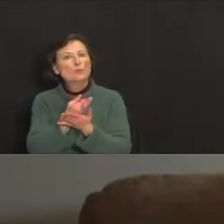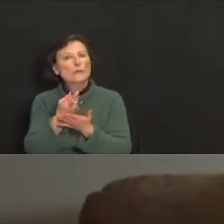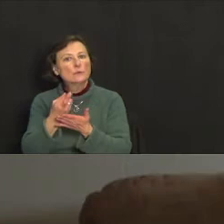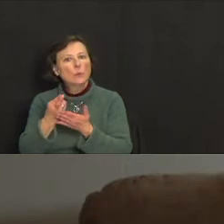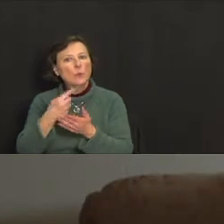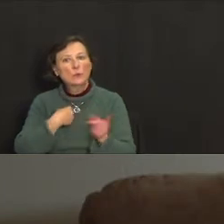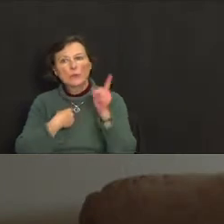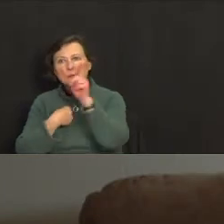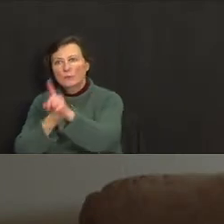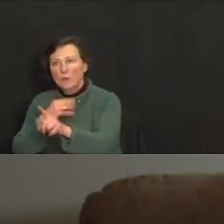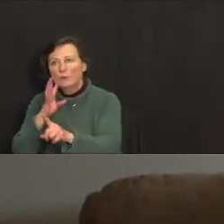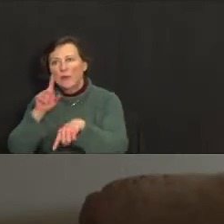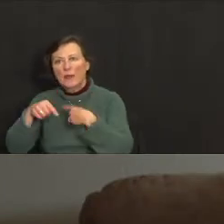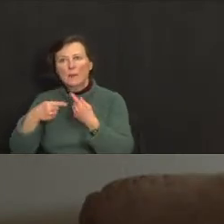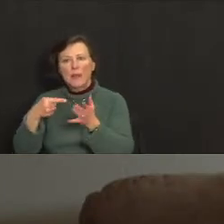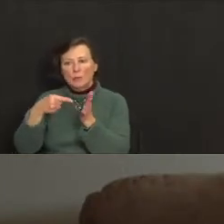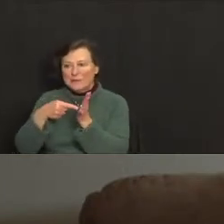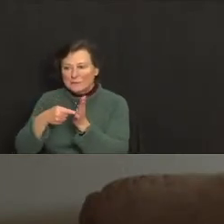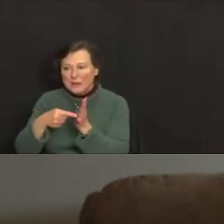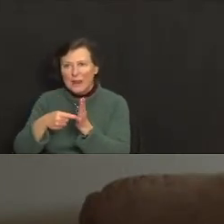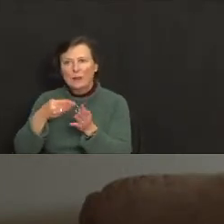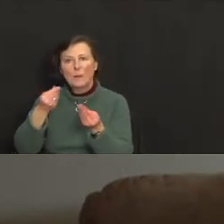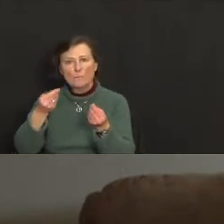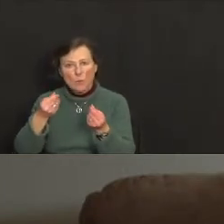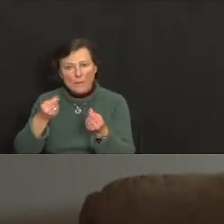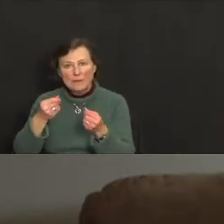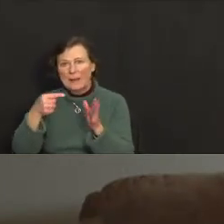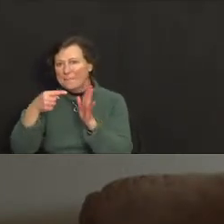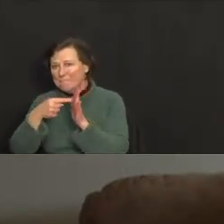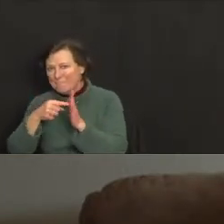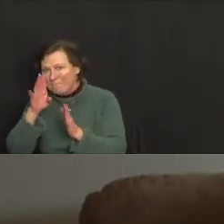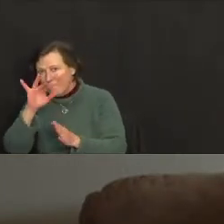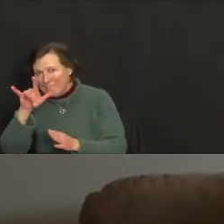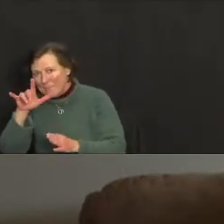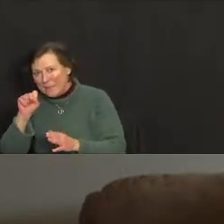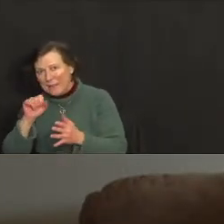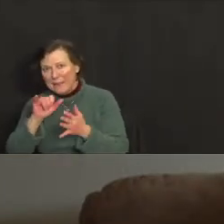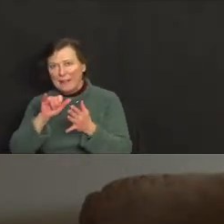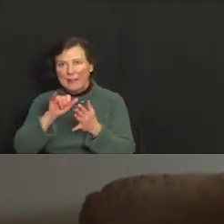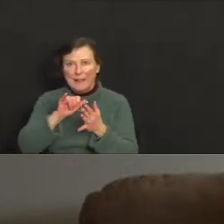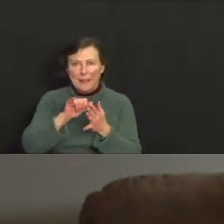property debt, about our... any kind of bills that we had that might hinder us from getting an apartment.